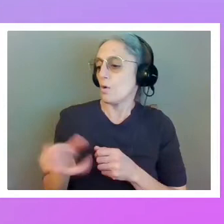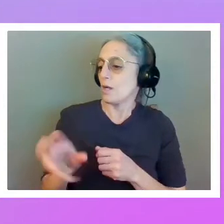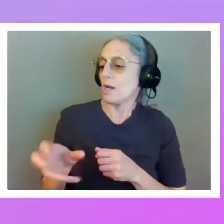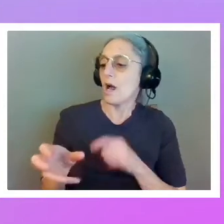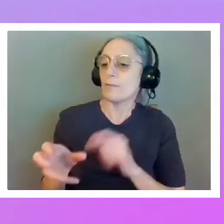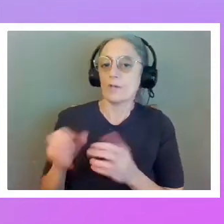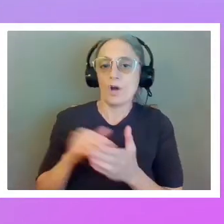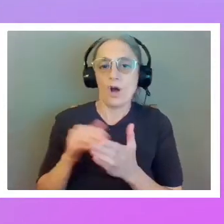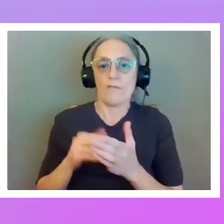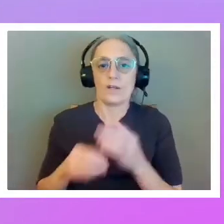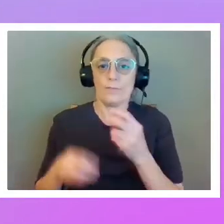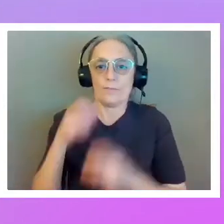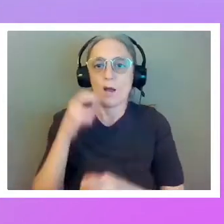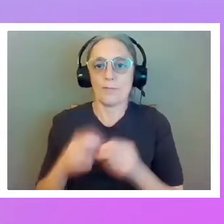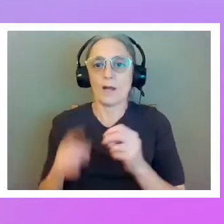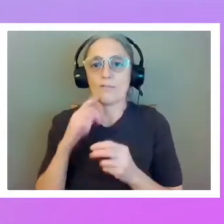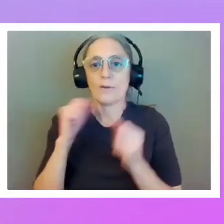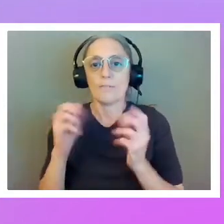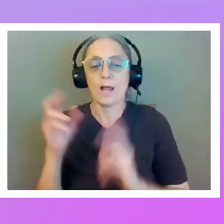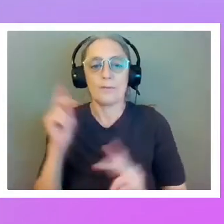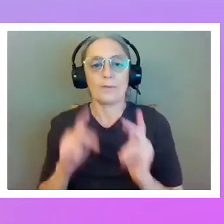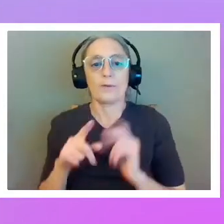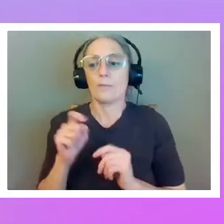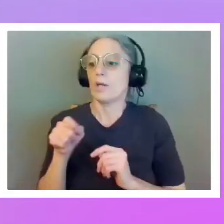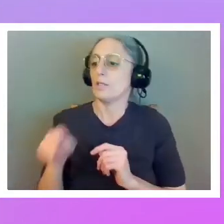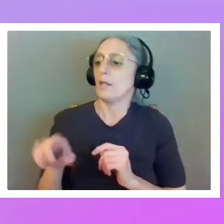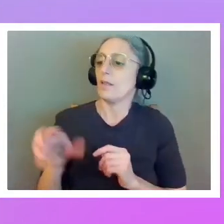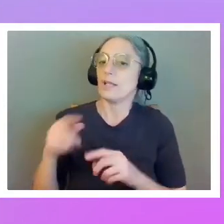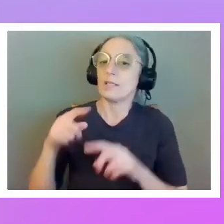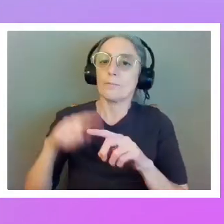because they depend on a very specific hand function.